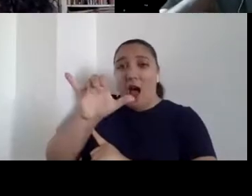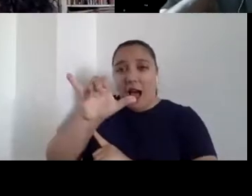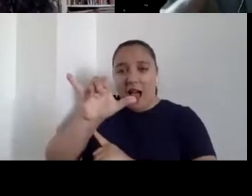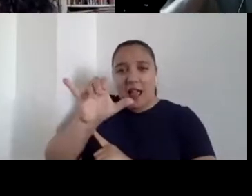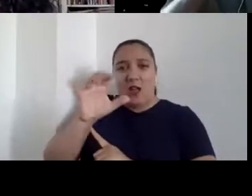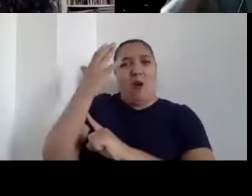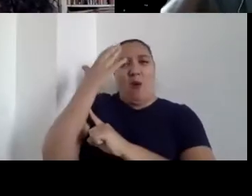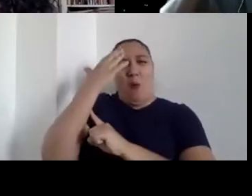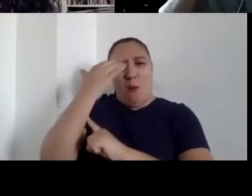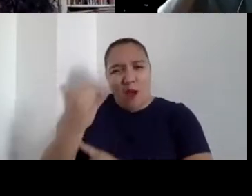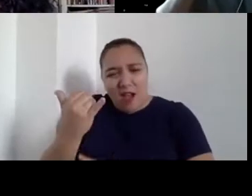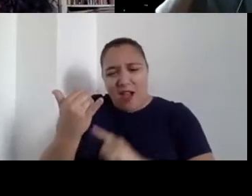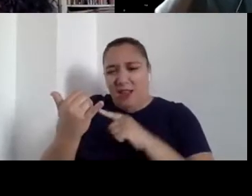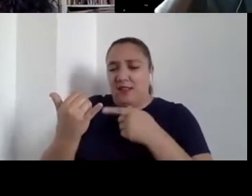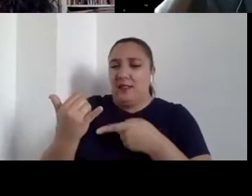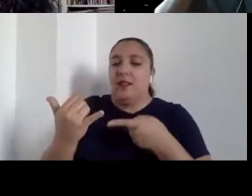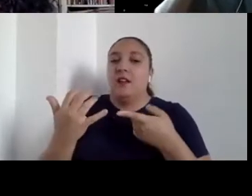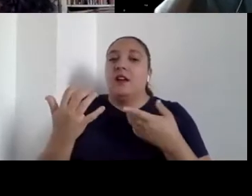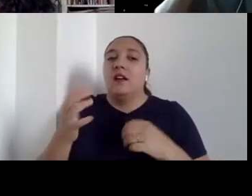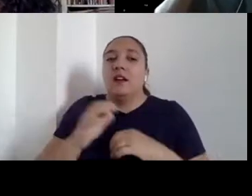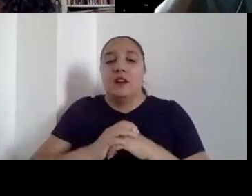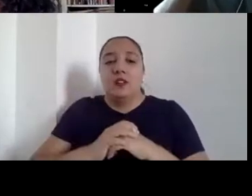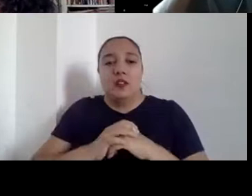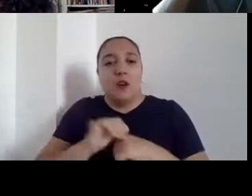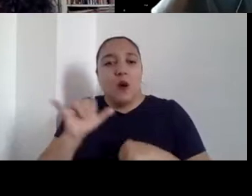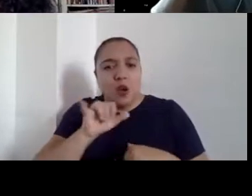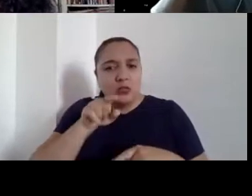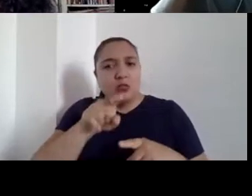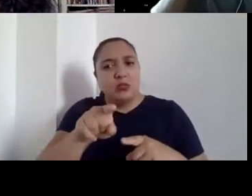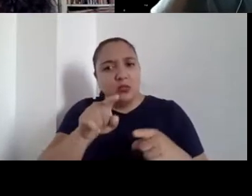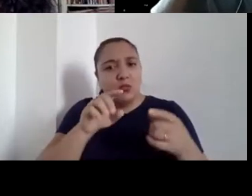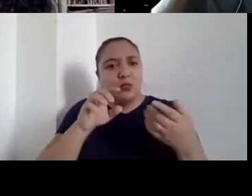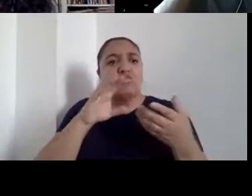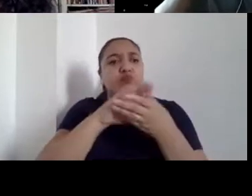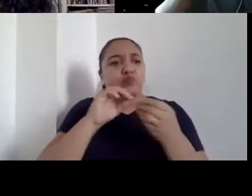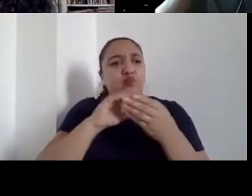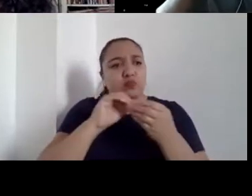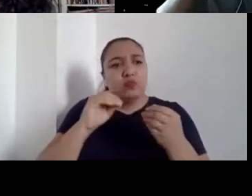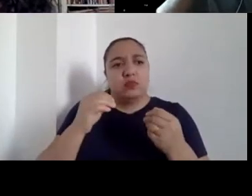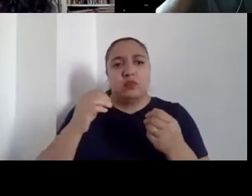you also allude to the ease of access to a certain extent of these technologies, cameras,